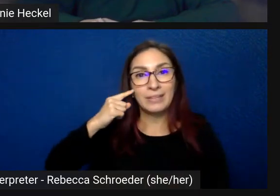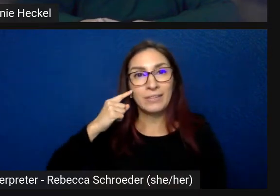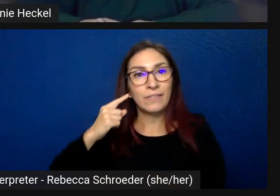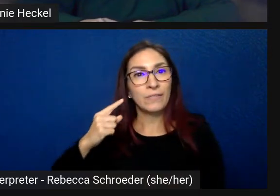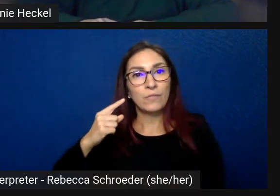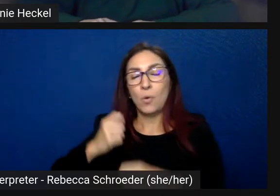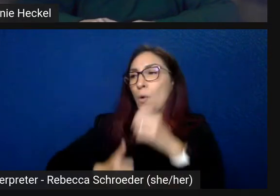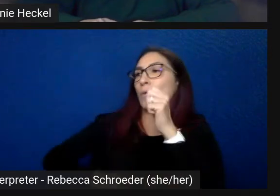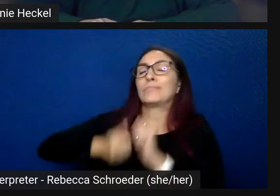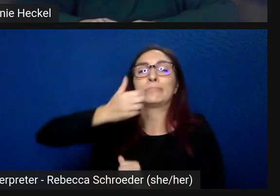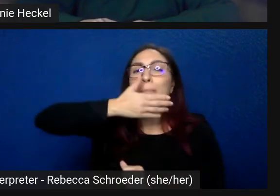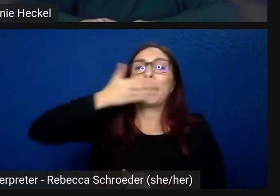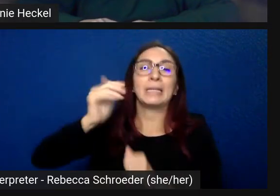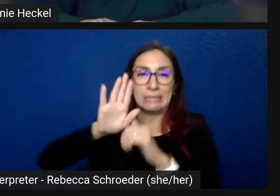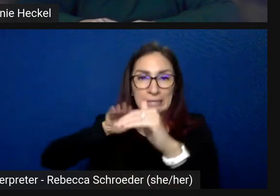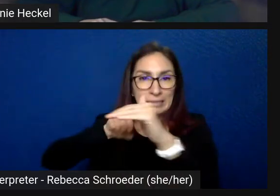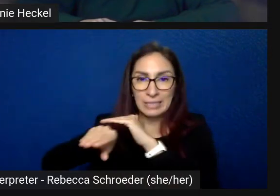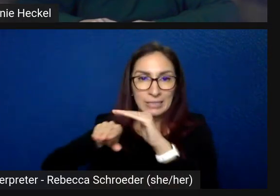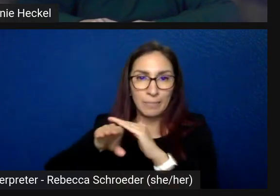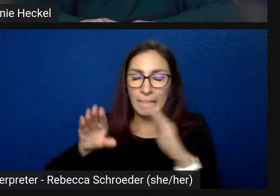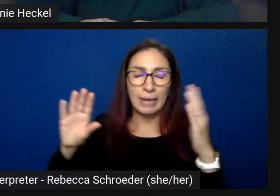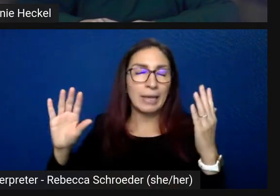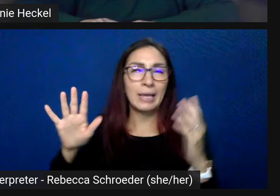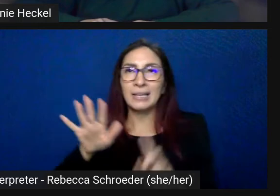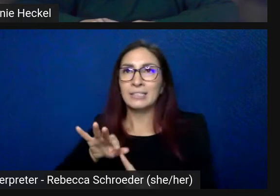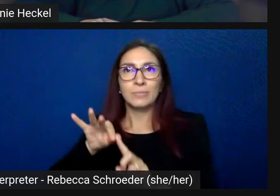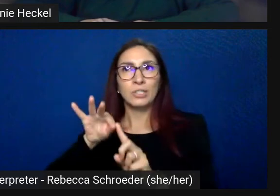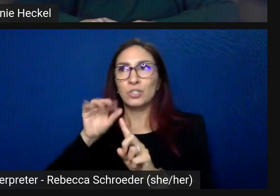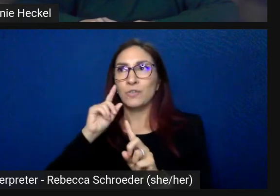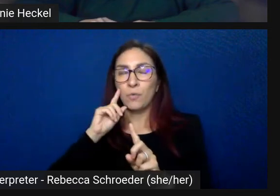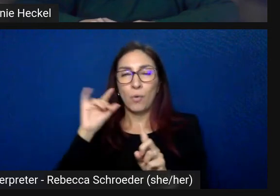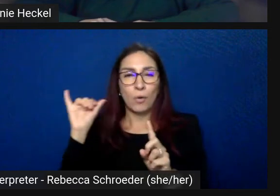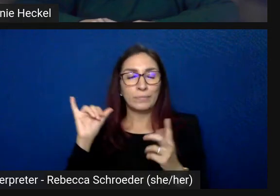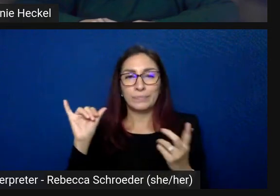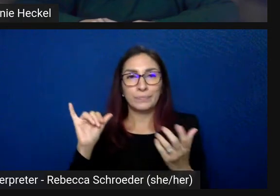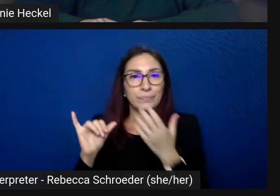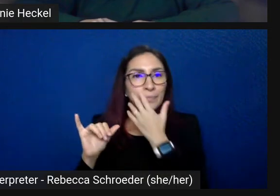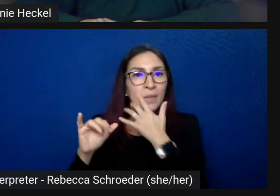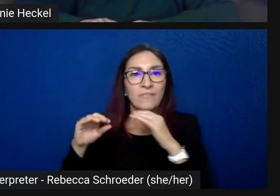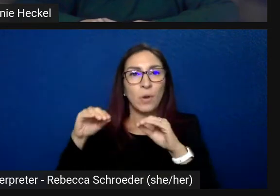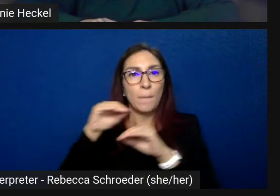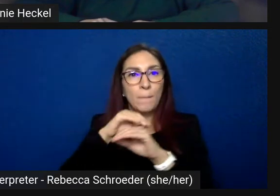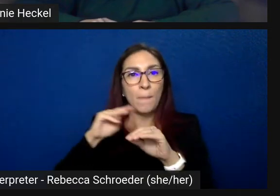especially if I had a mobile menu situation where you could just drop down the thing, I'd probably put it